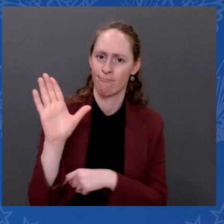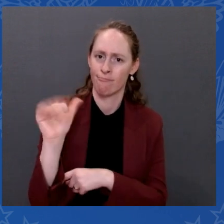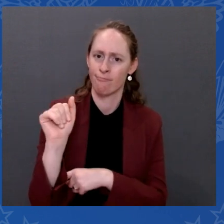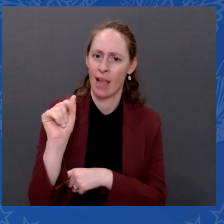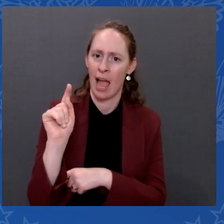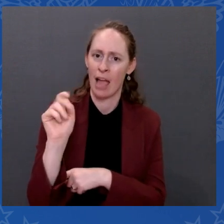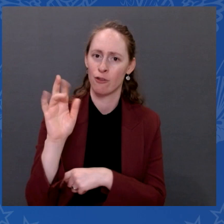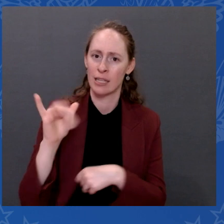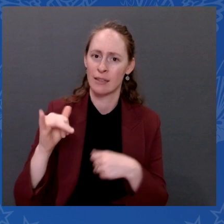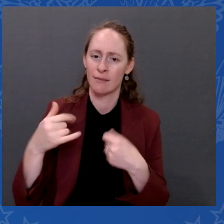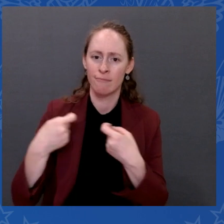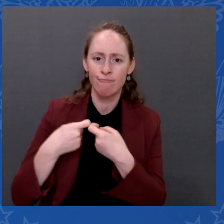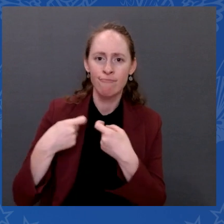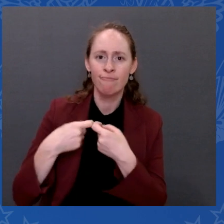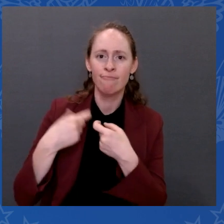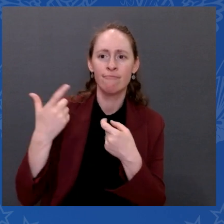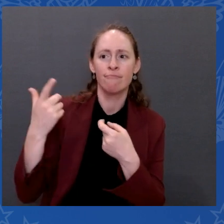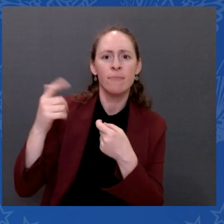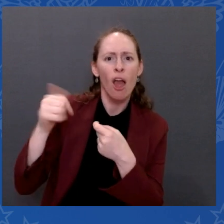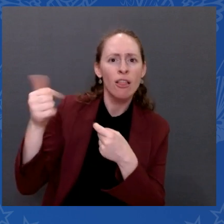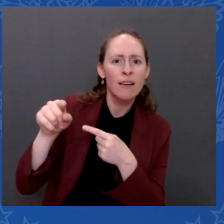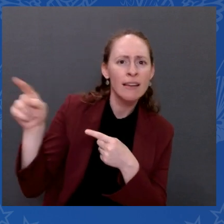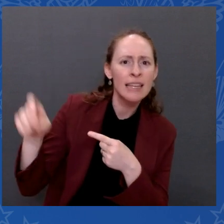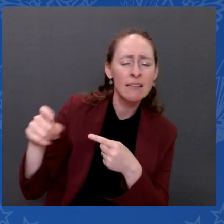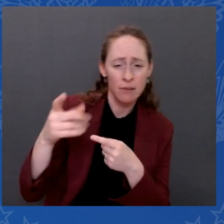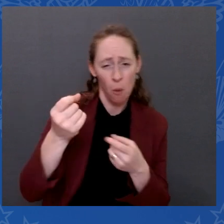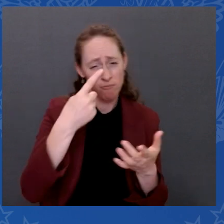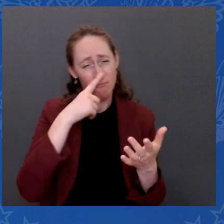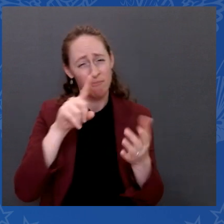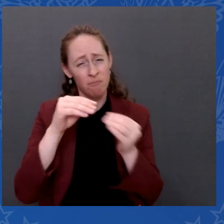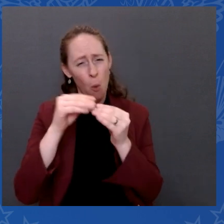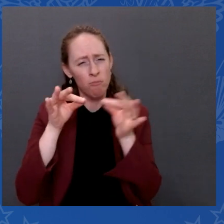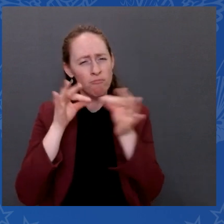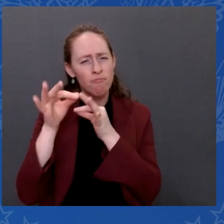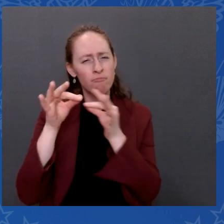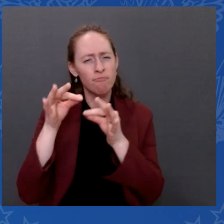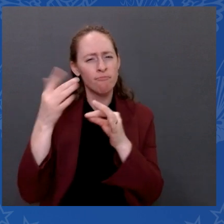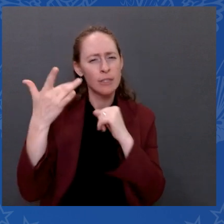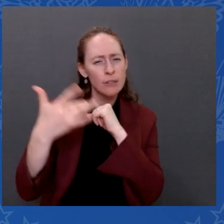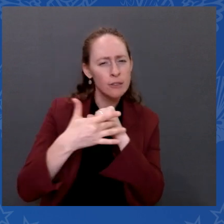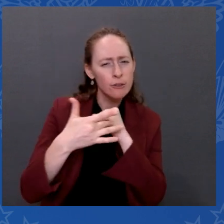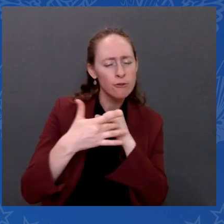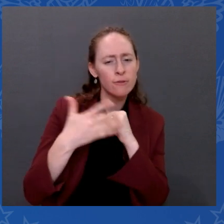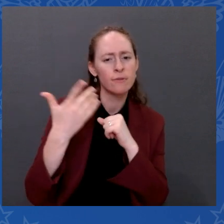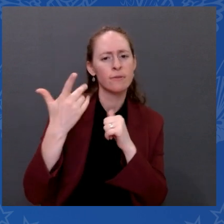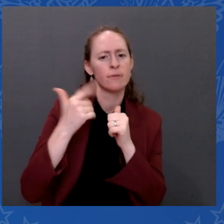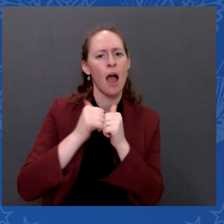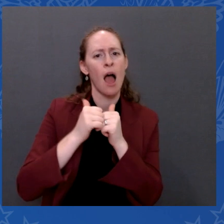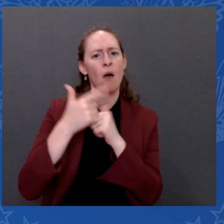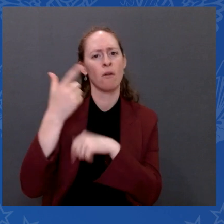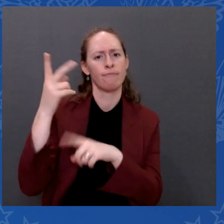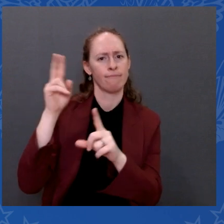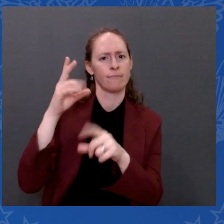and the use of semiconductors, and why that's likely to increase, and how this is going to affect innovation.